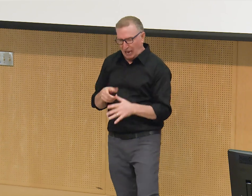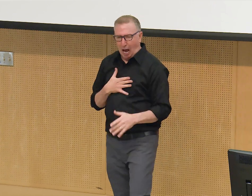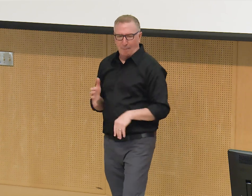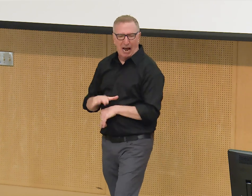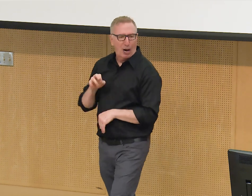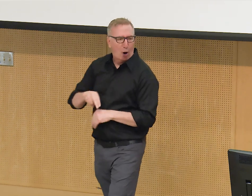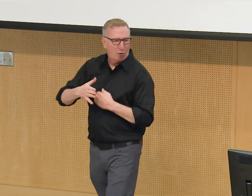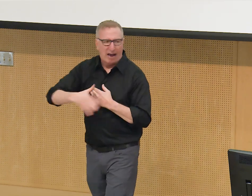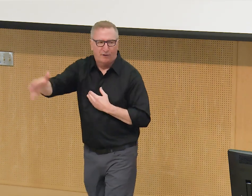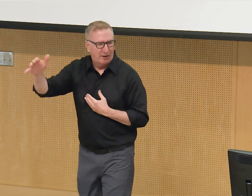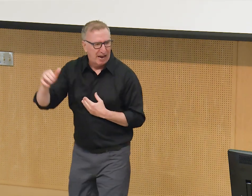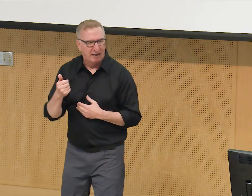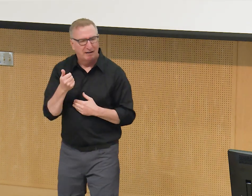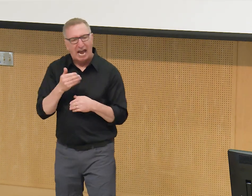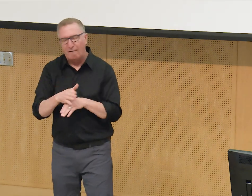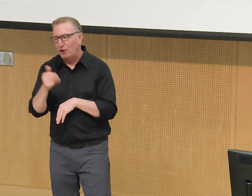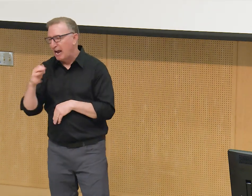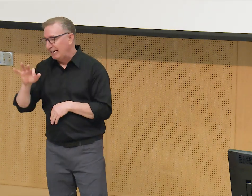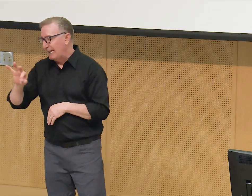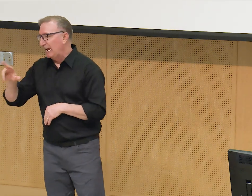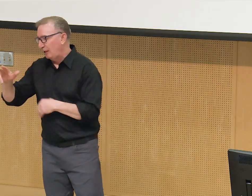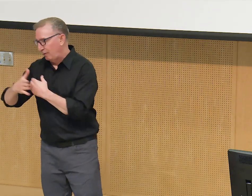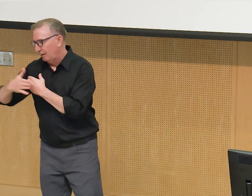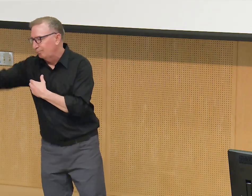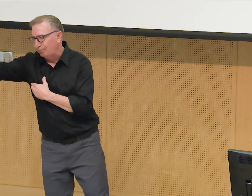so, I was full-time '93 on.